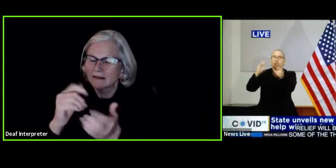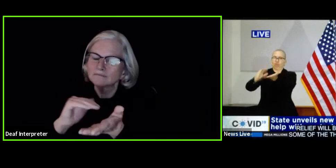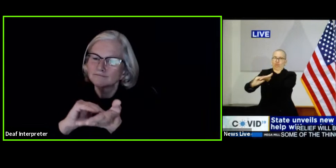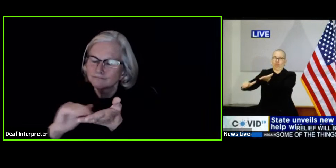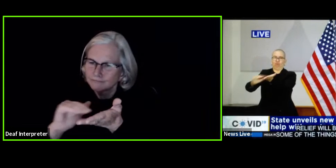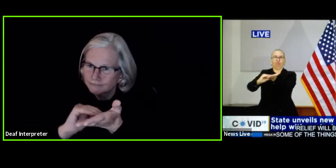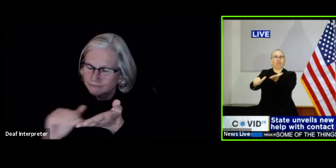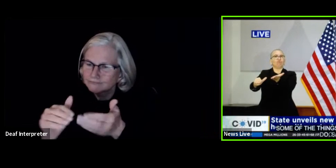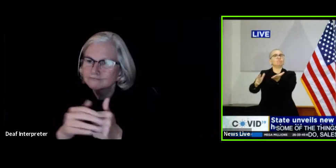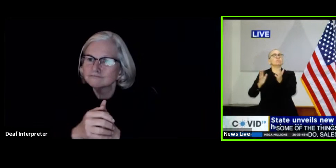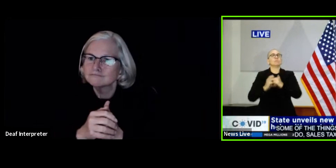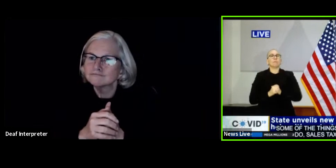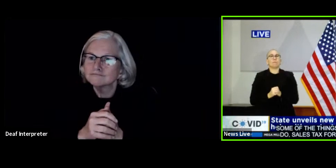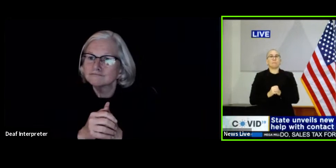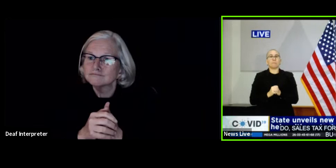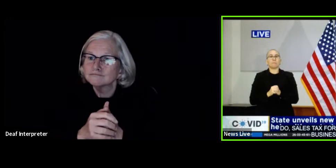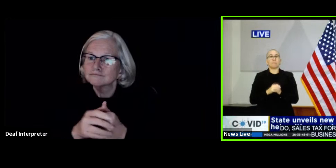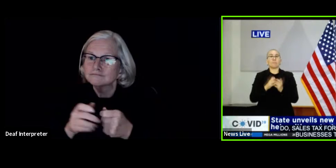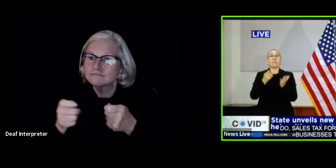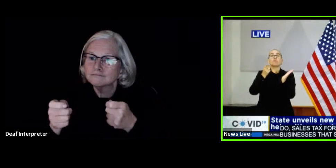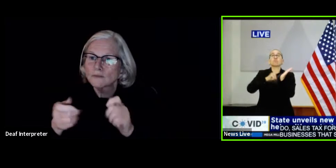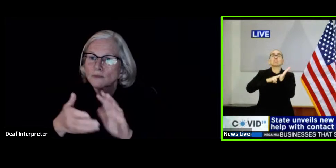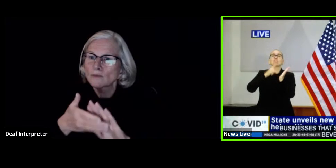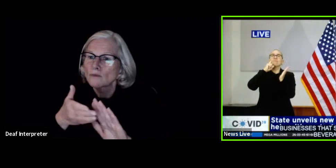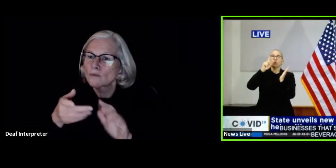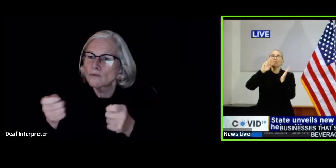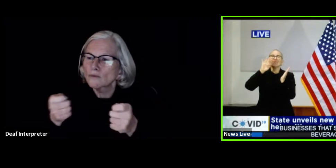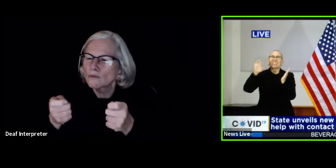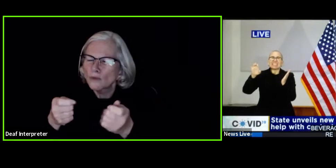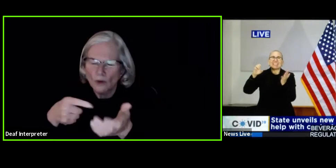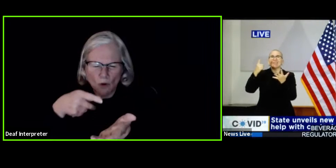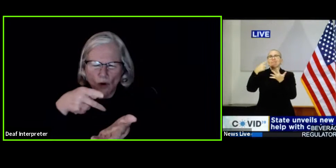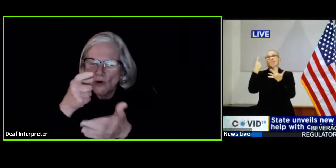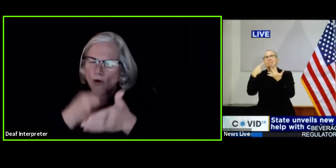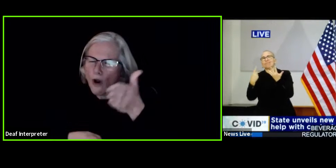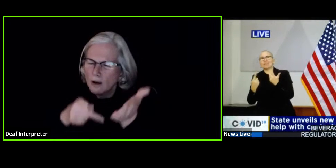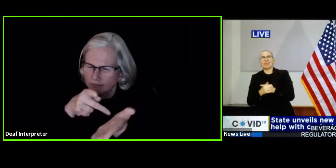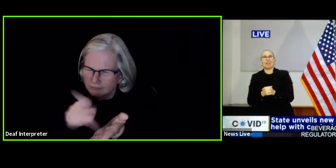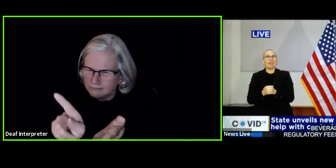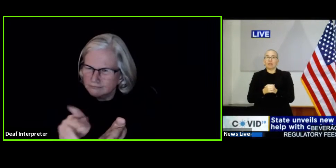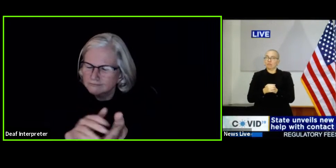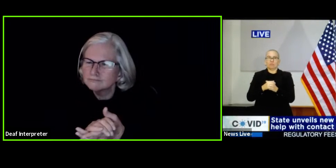CARE FACILITIES. CREATE A STATE TAX CREDIT FOR